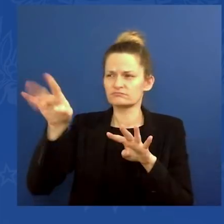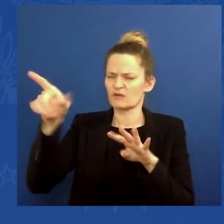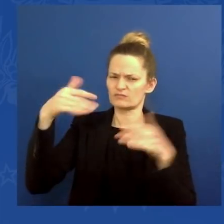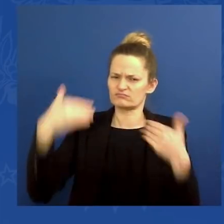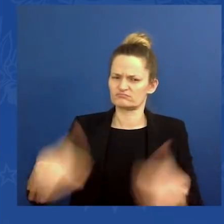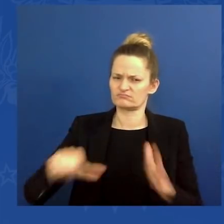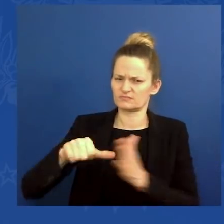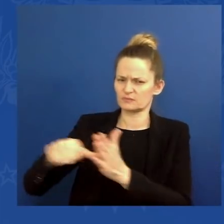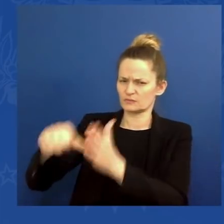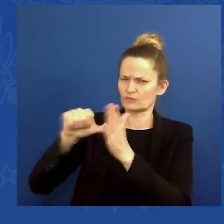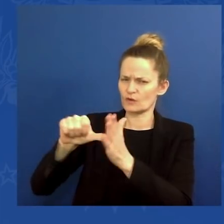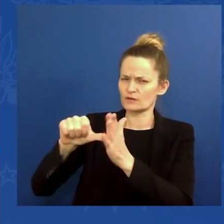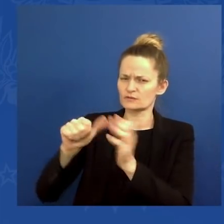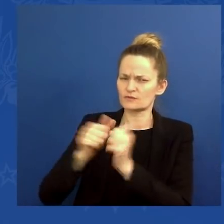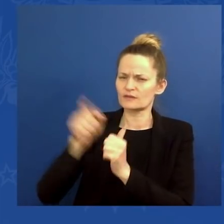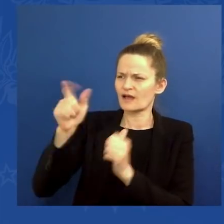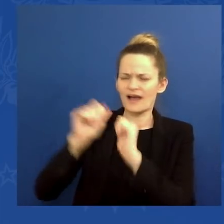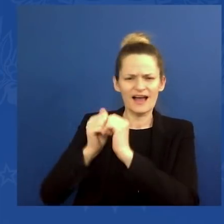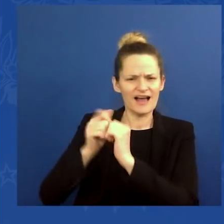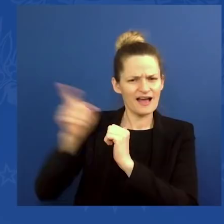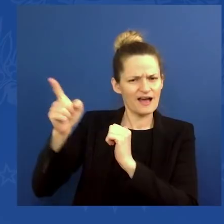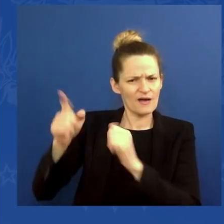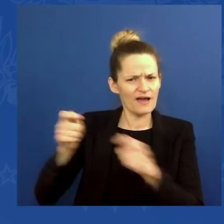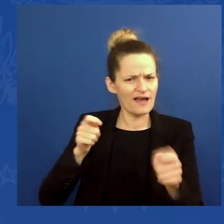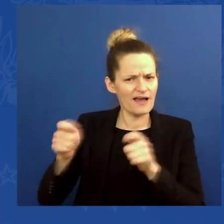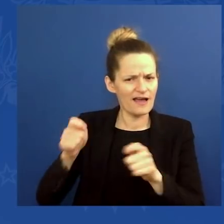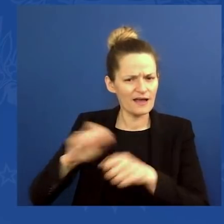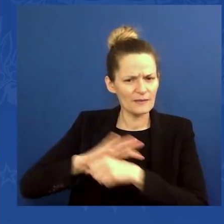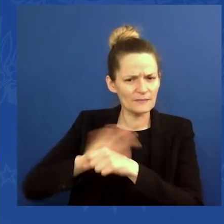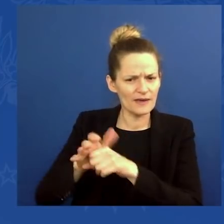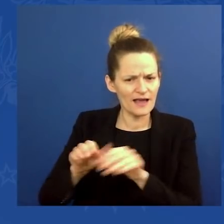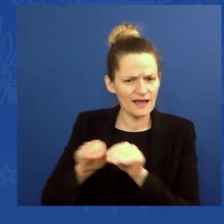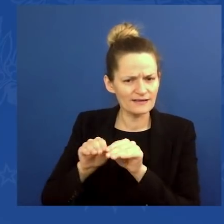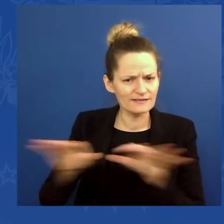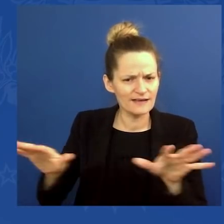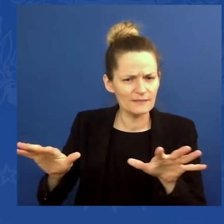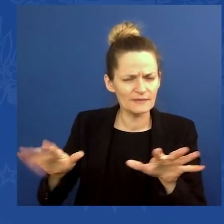because he's had a lifetime of leadership in terms of public health,